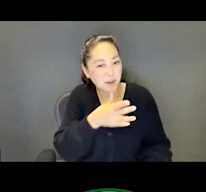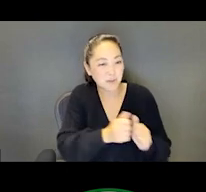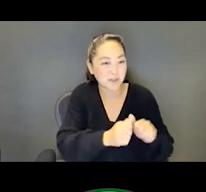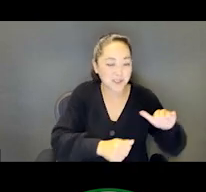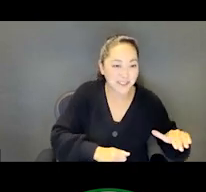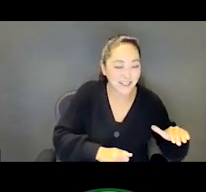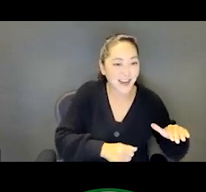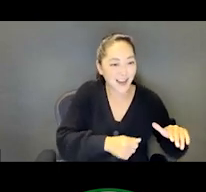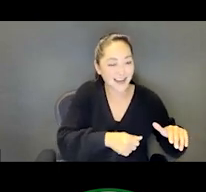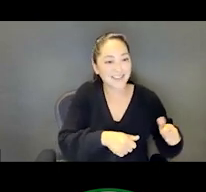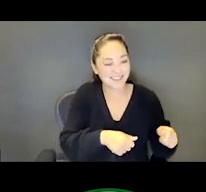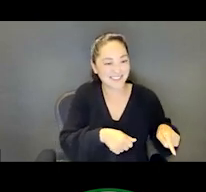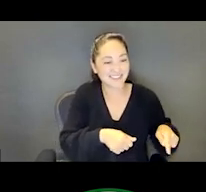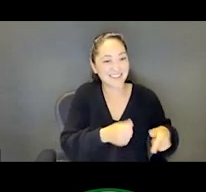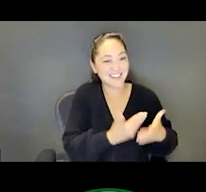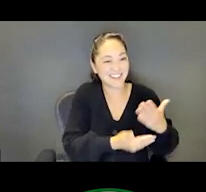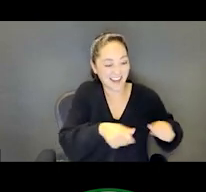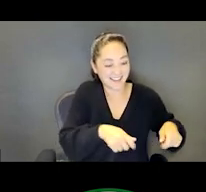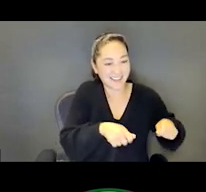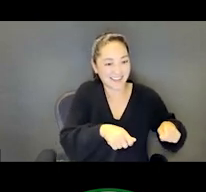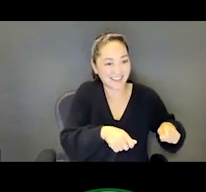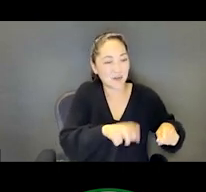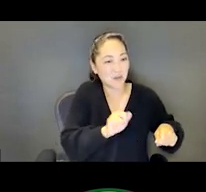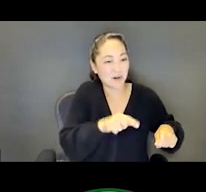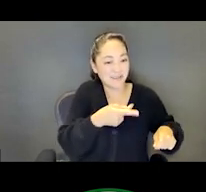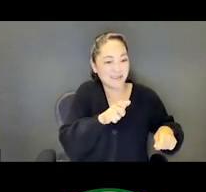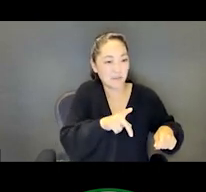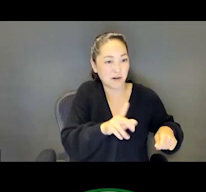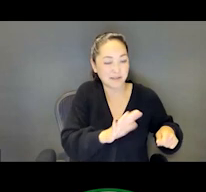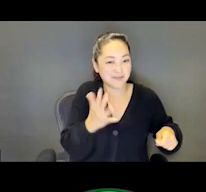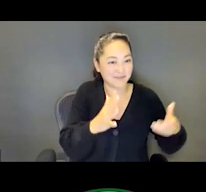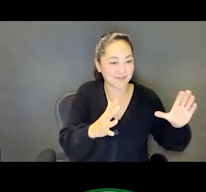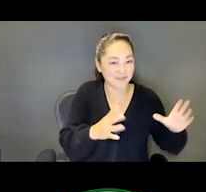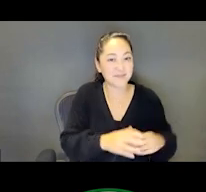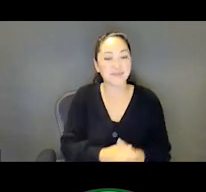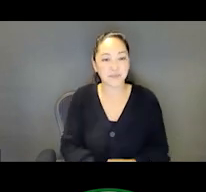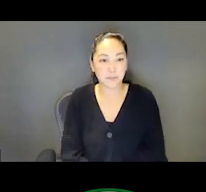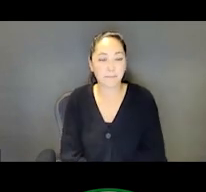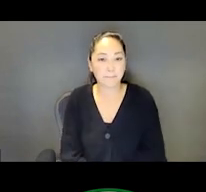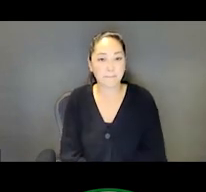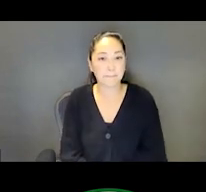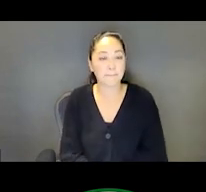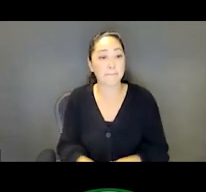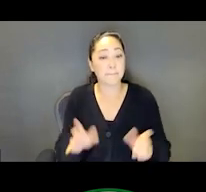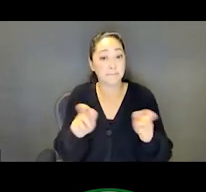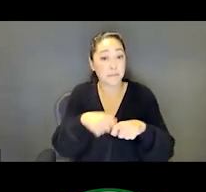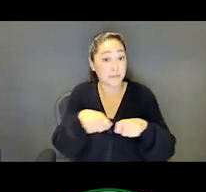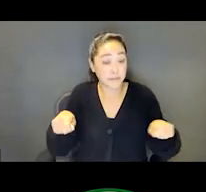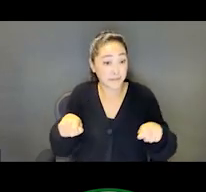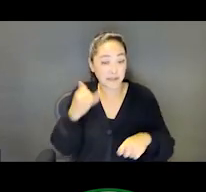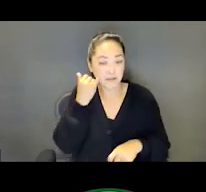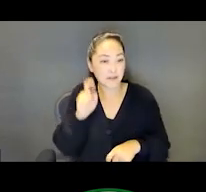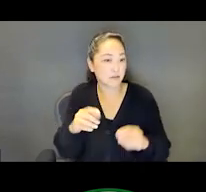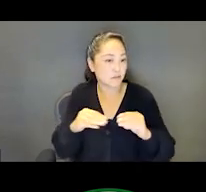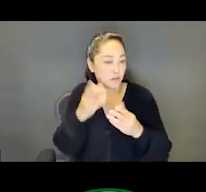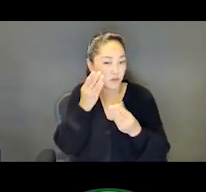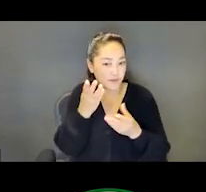So in conclusion, if you need any more information. You can contact me. Through the website, the